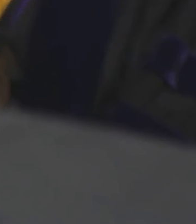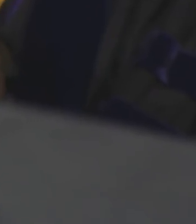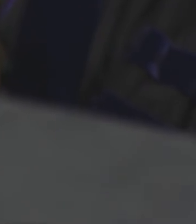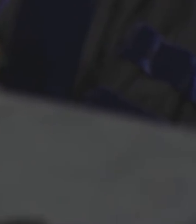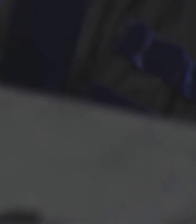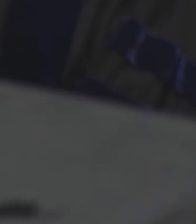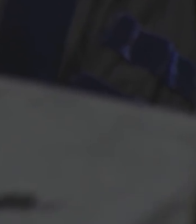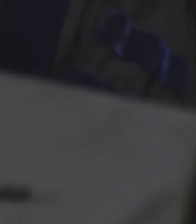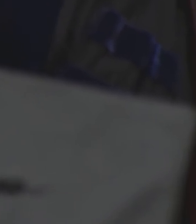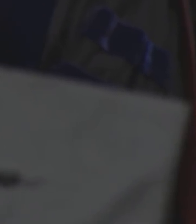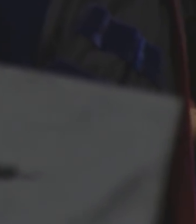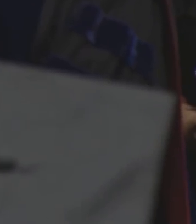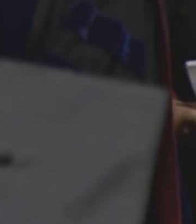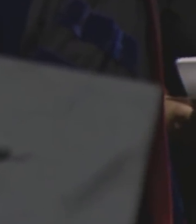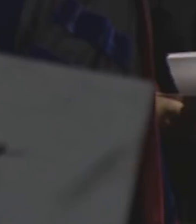THY PRAISES FAR AND NEAR